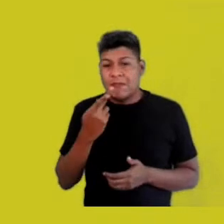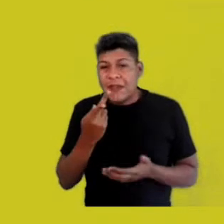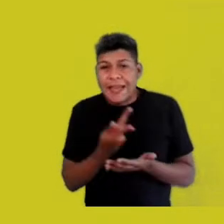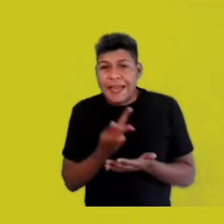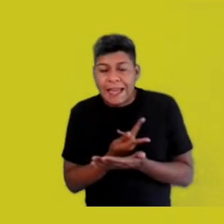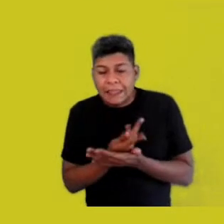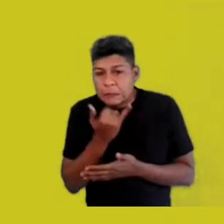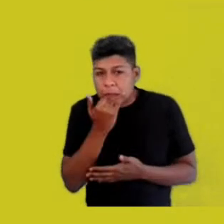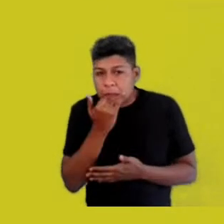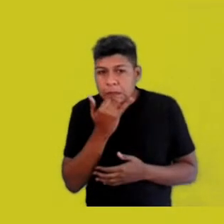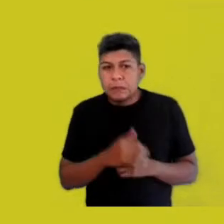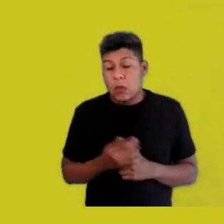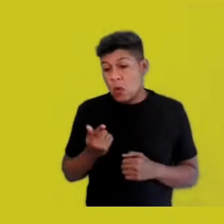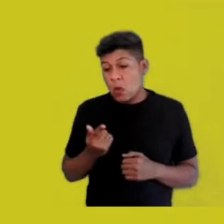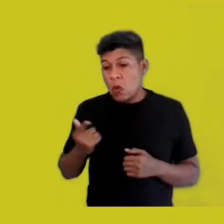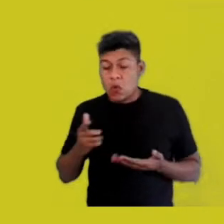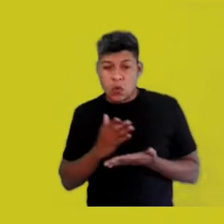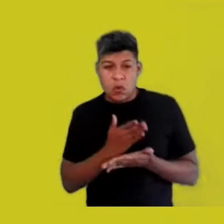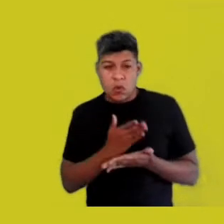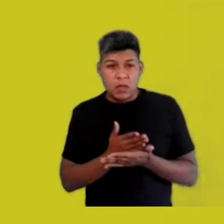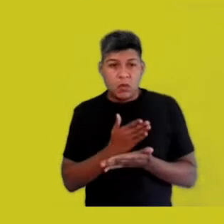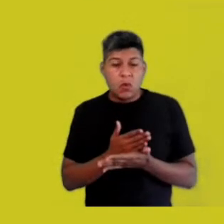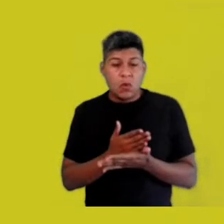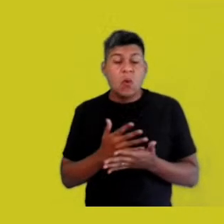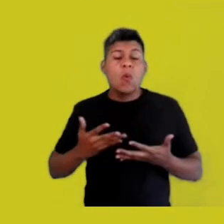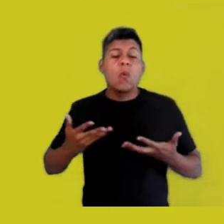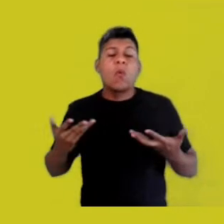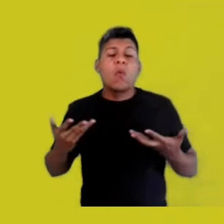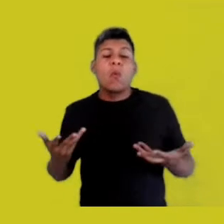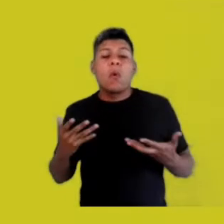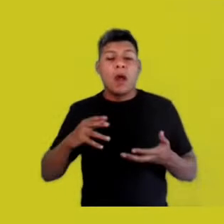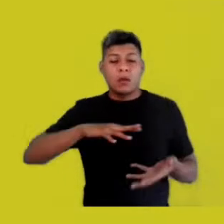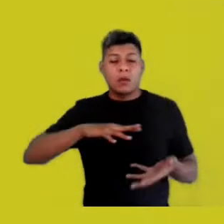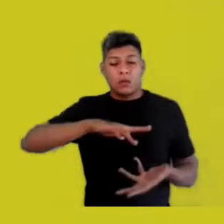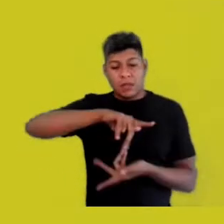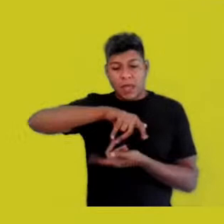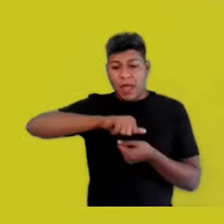Another book: “Quando a Terra Deixou de Falar: Cantos da Mitologia Marubo”